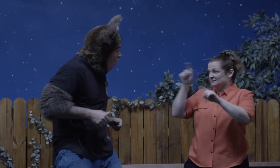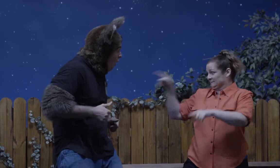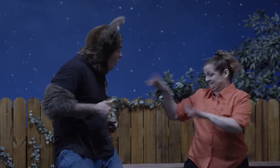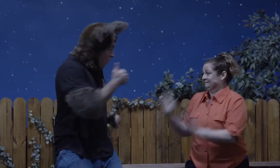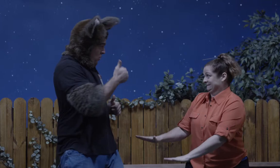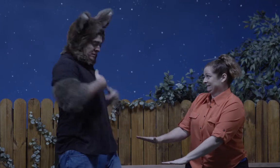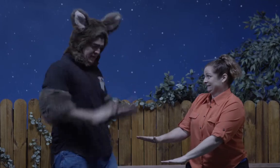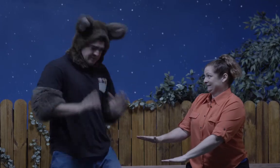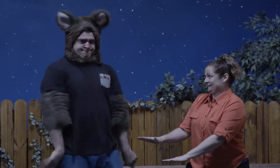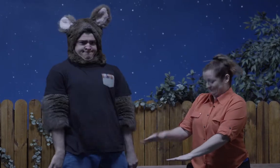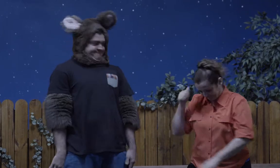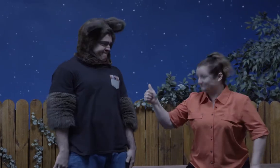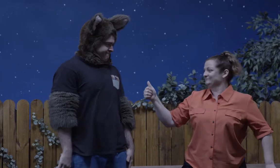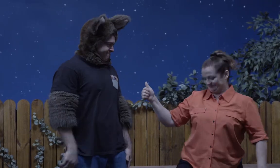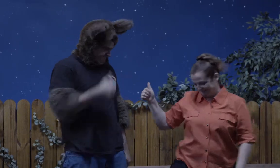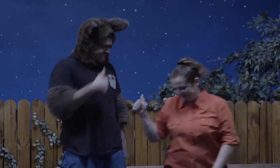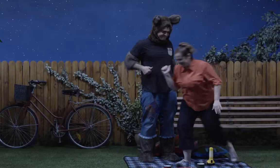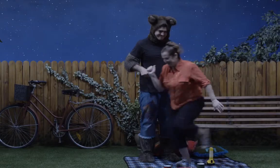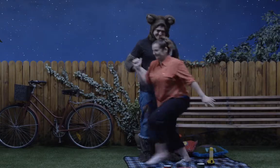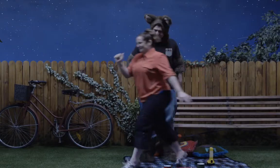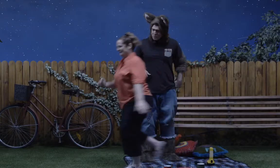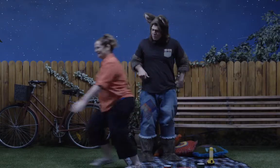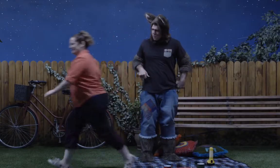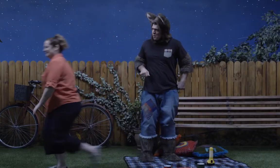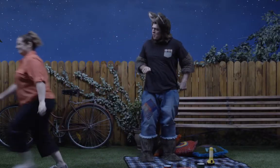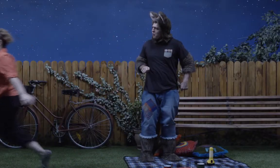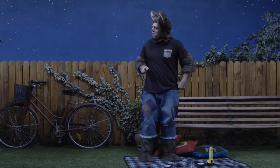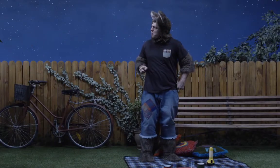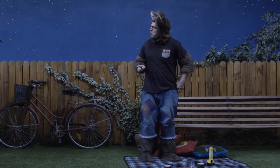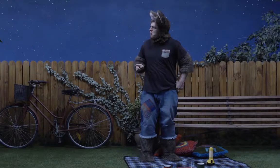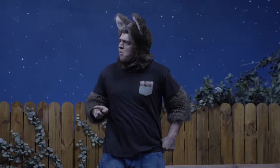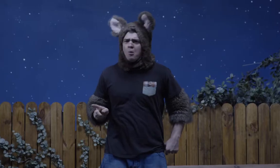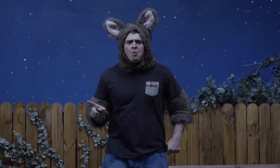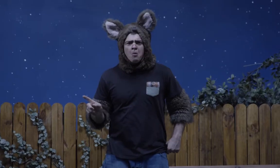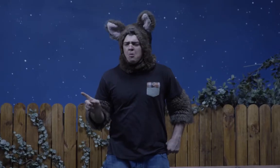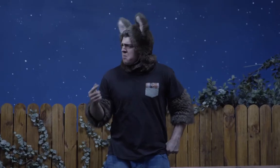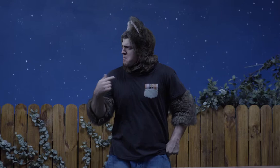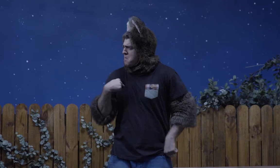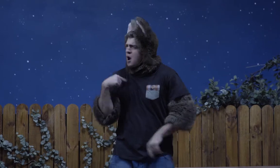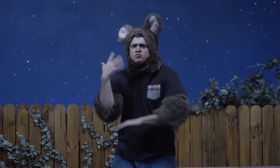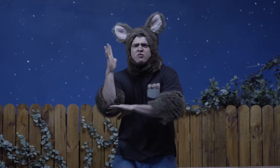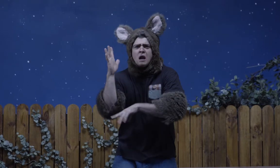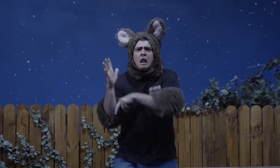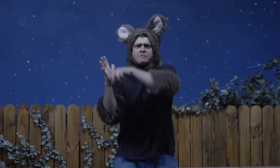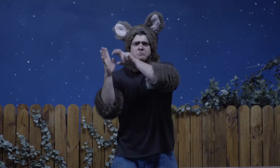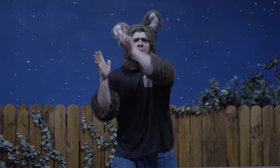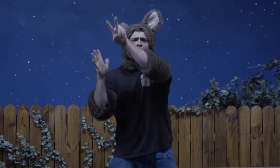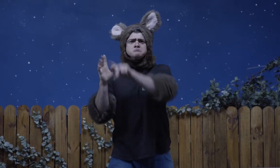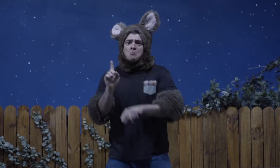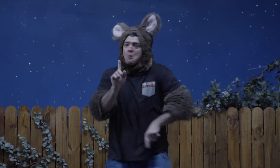I'll go and see if he's there. You stay here, OK? OK. Hmm, I'm going to have a look from the top of my tree.